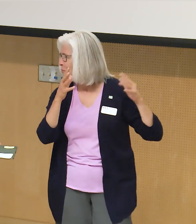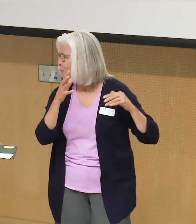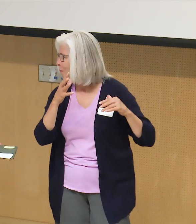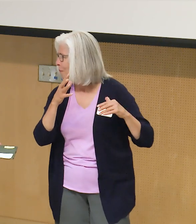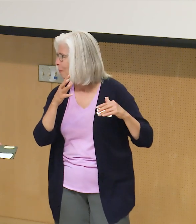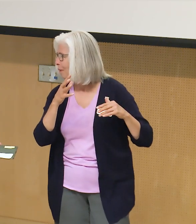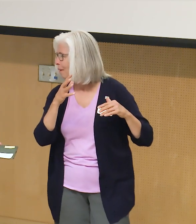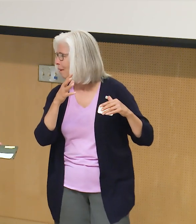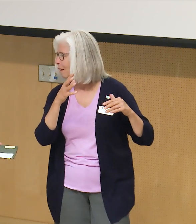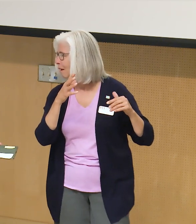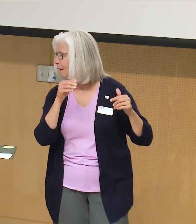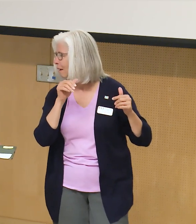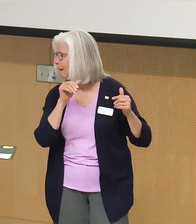"I'm extremely proud of you, Dan."